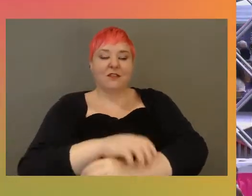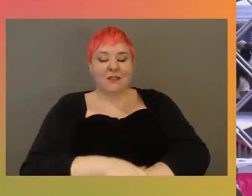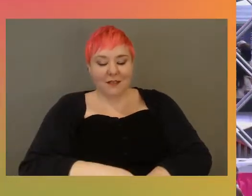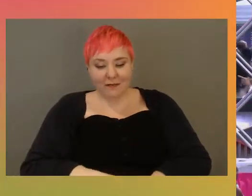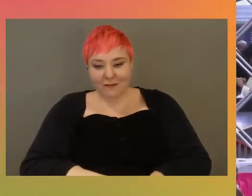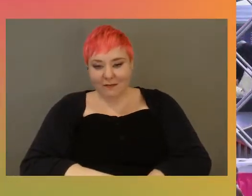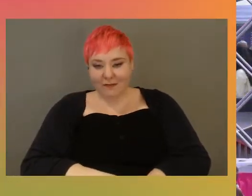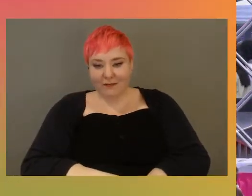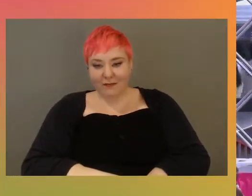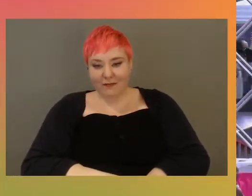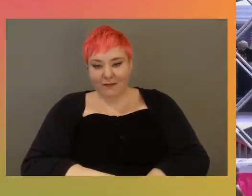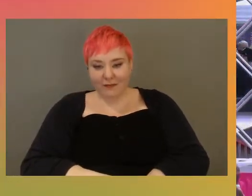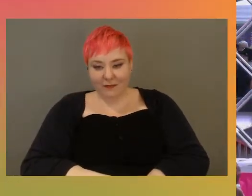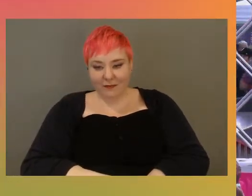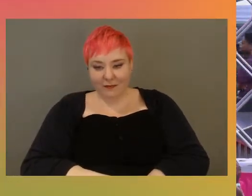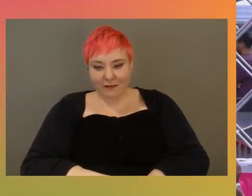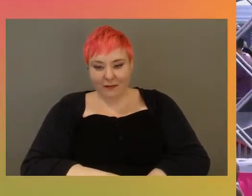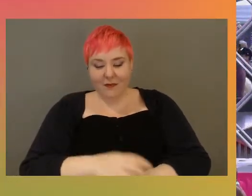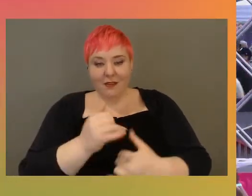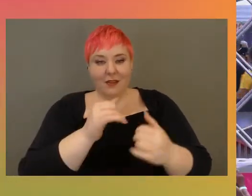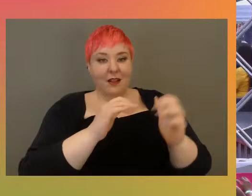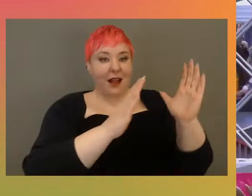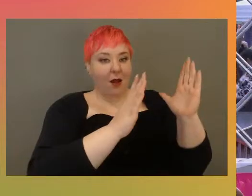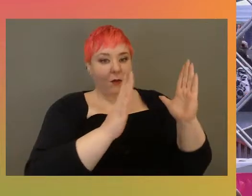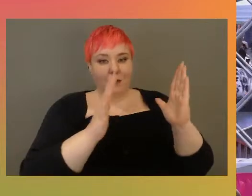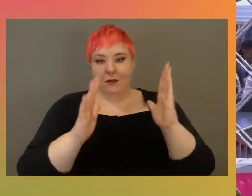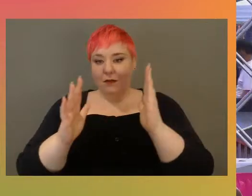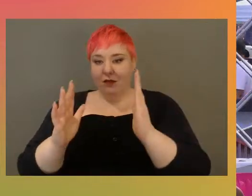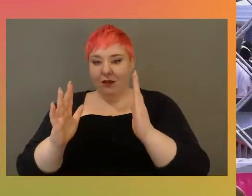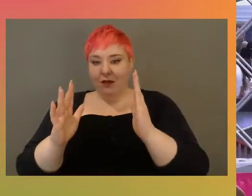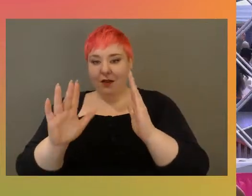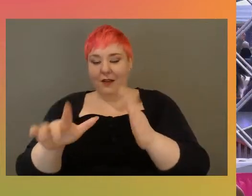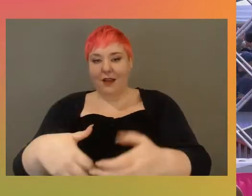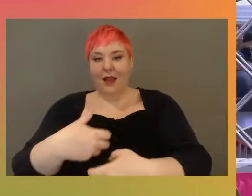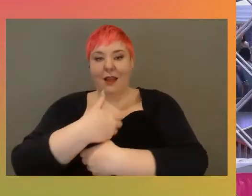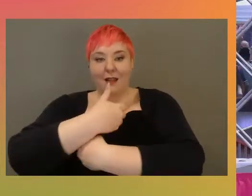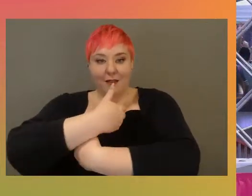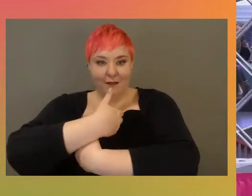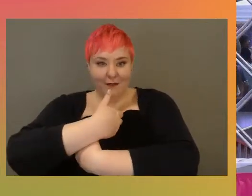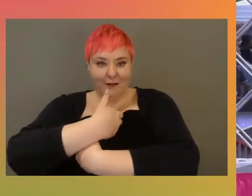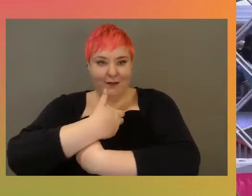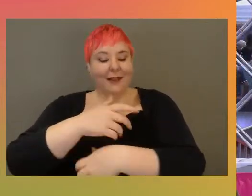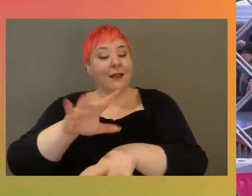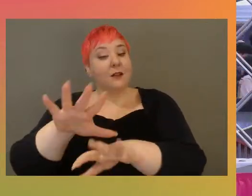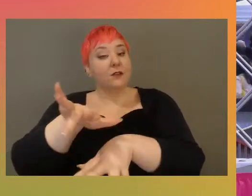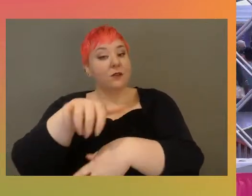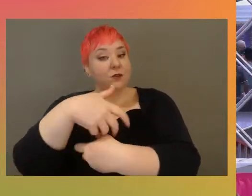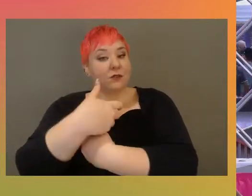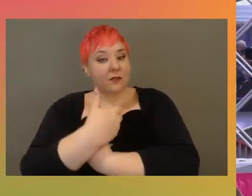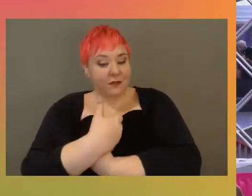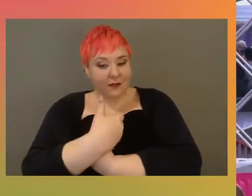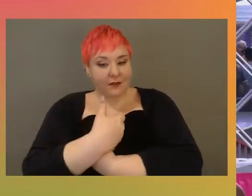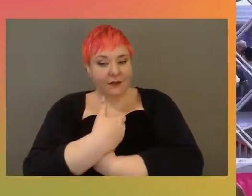TURN BY PUSHING THE ELBOW AGAINST THE KNEE. TURN BY MOVING THE HEAD.